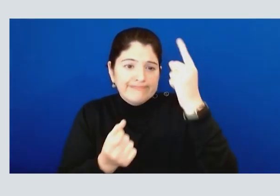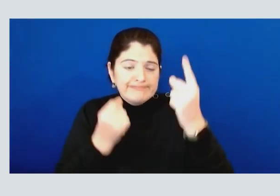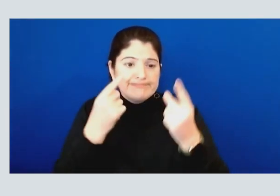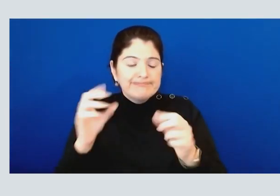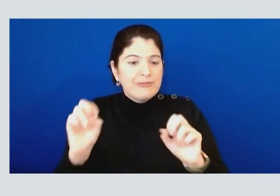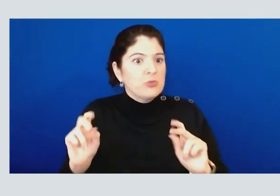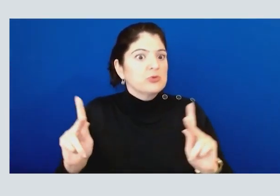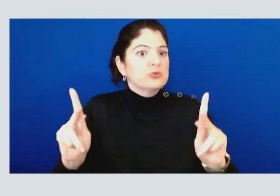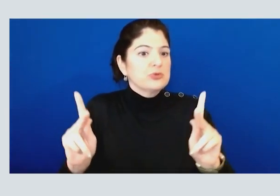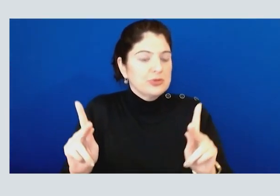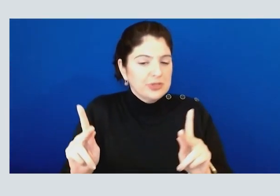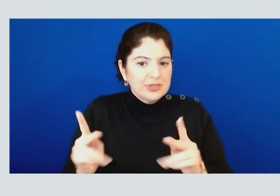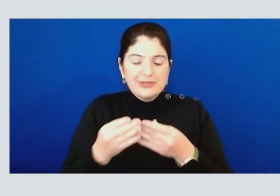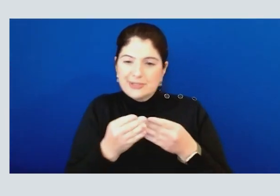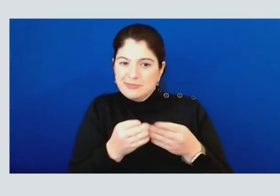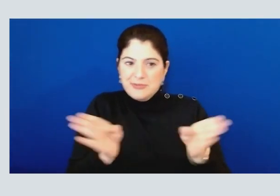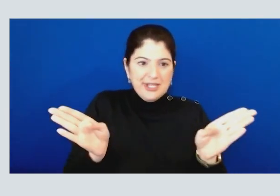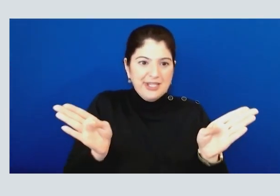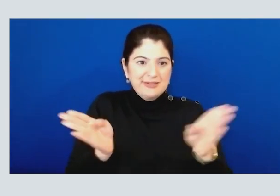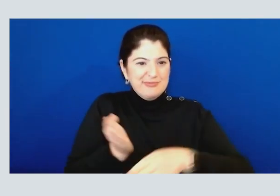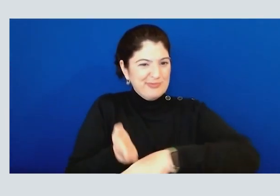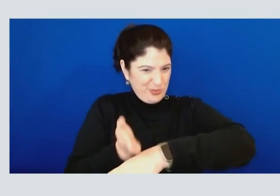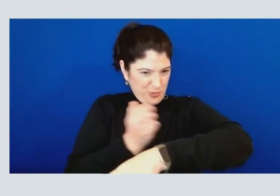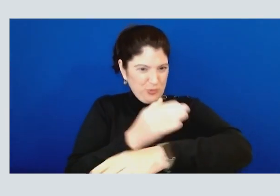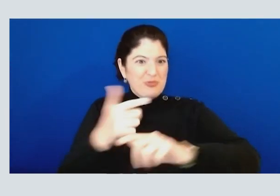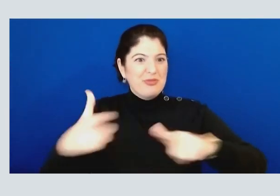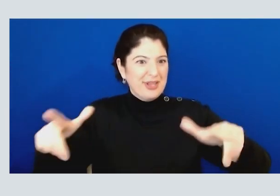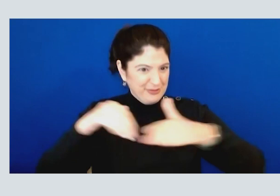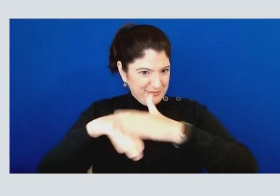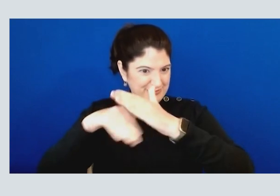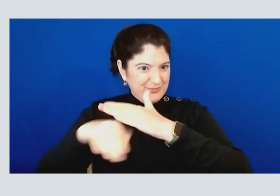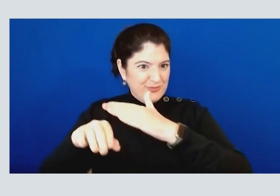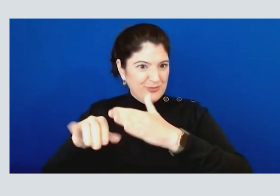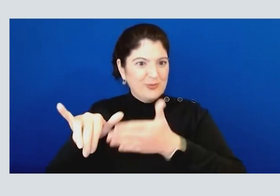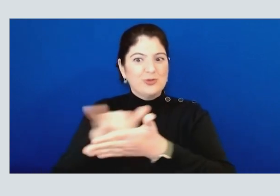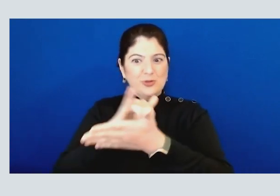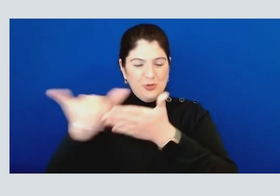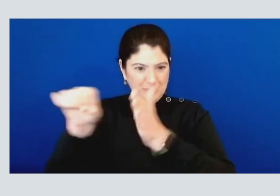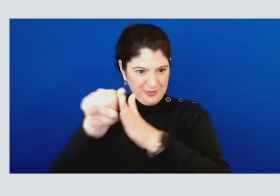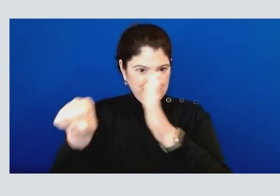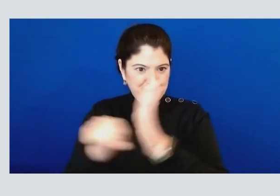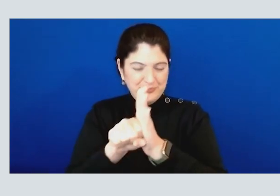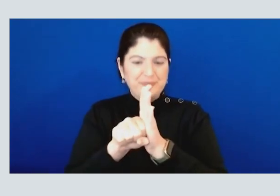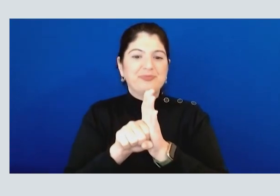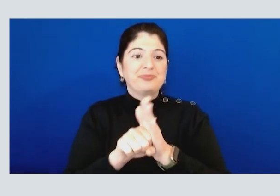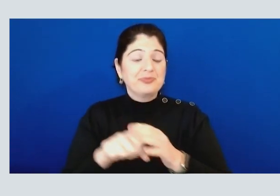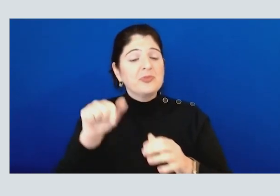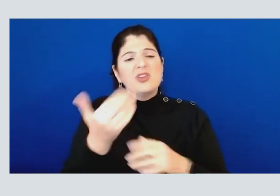to continue to expand and improve language access services across New York State. By filling out these 15 questions together,